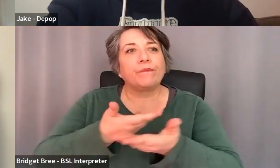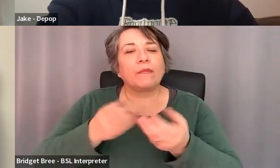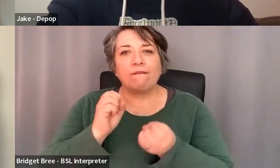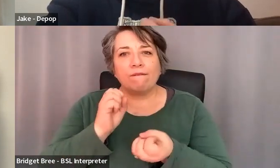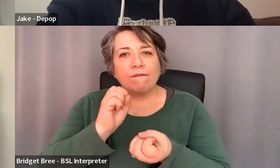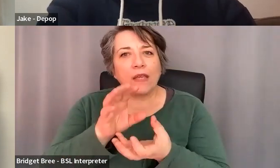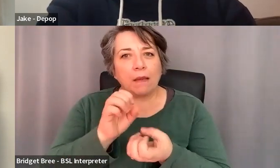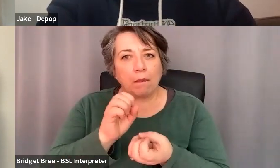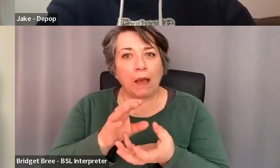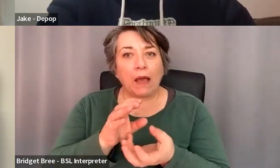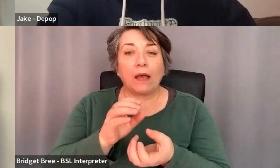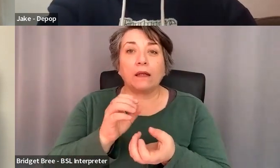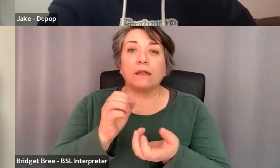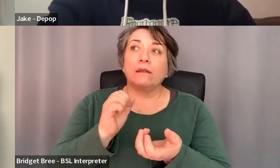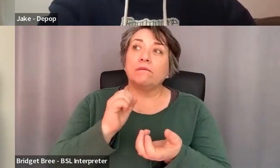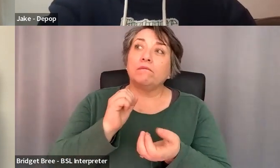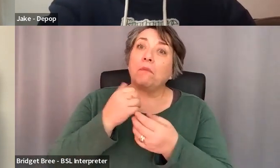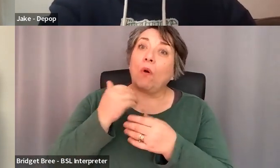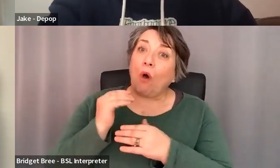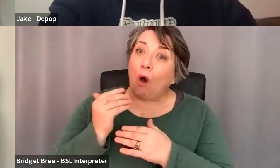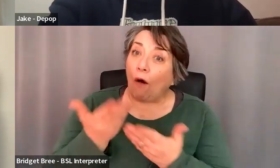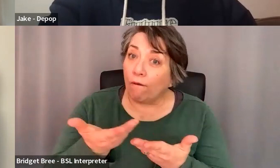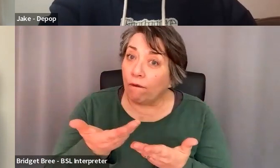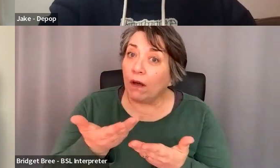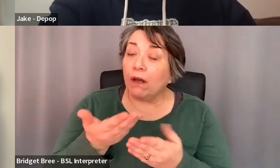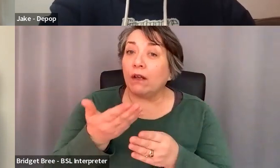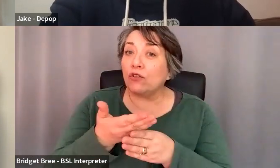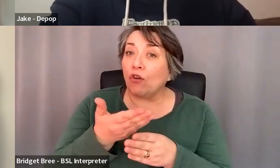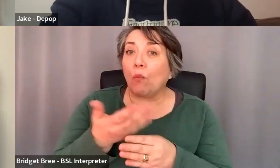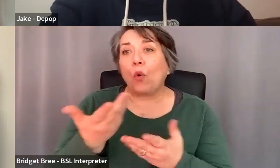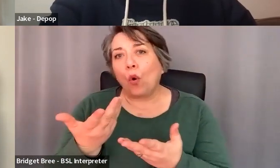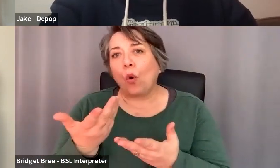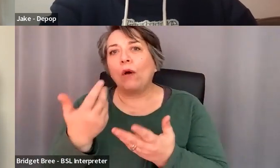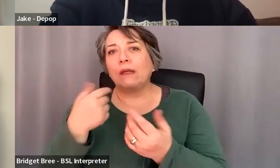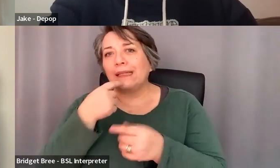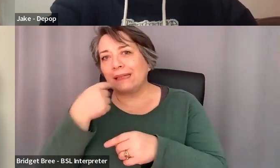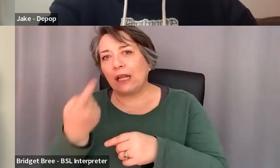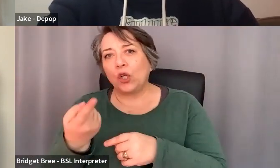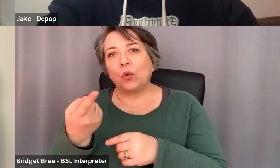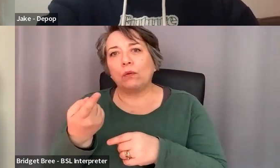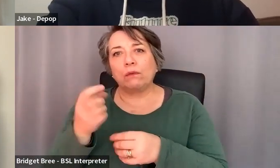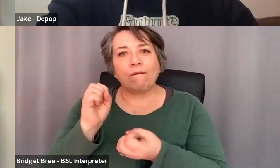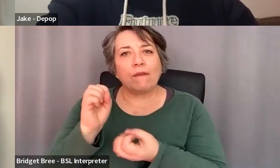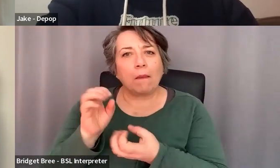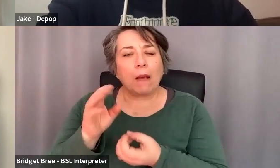move forward to offer or we'd give you some And after the interviews are complete, our hiring manager and talent constructive feedback as to why you wasn't successful. acquisition partner get together and you'll be moved forward or we give you feedback as to why you are not successful.